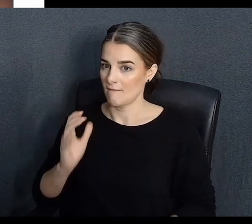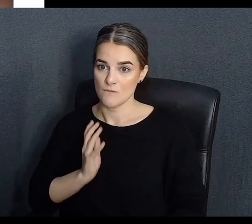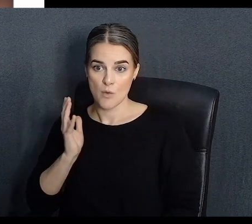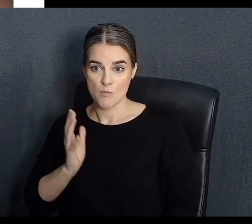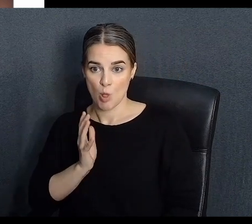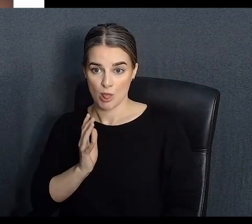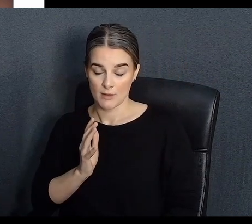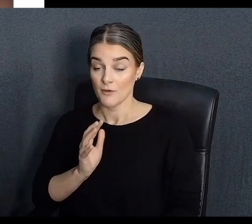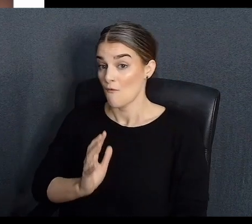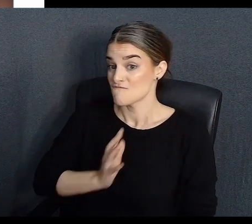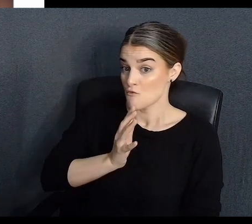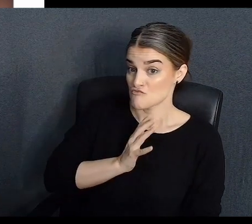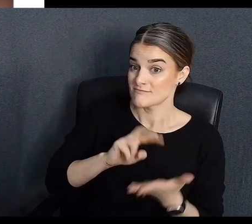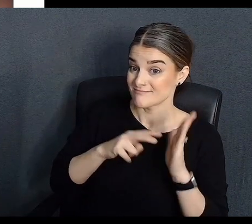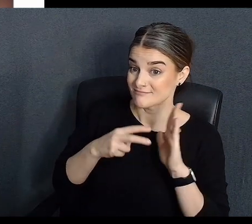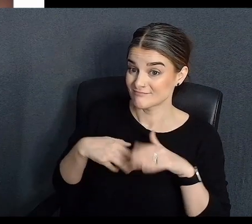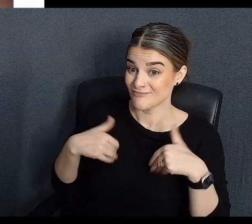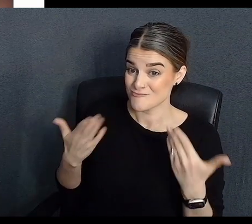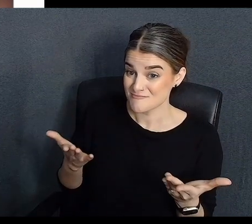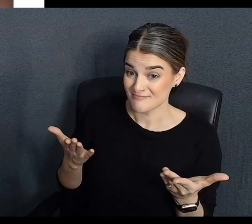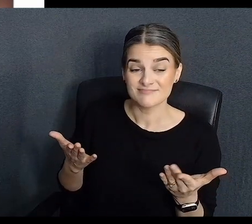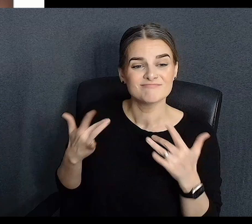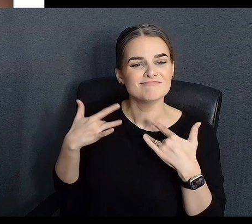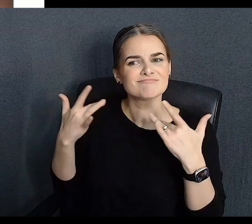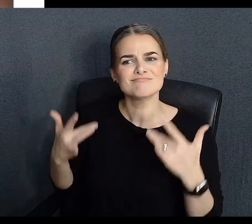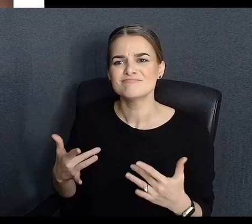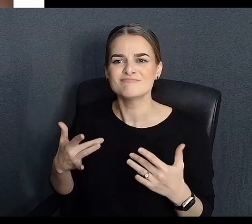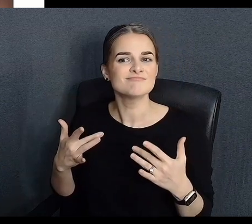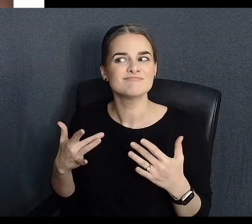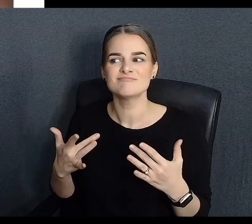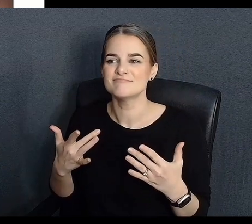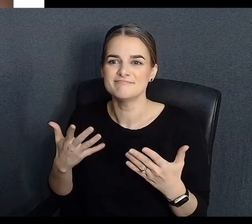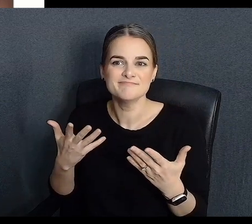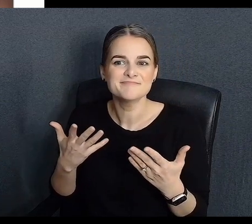that's usually for evaluations that are needed